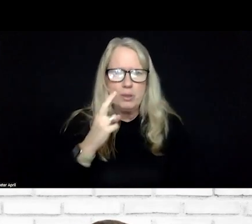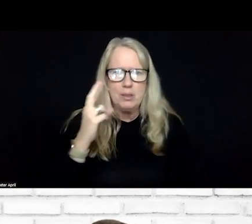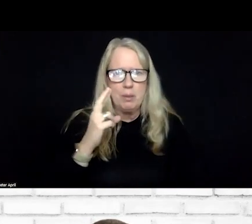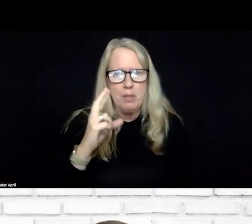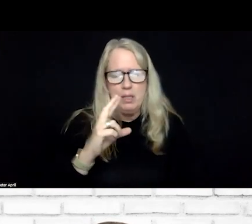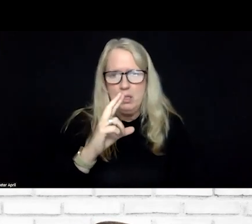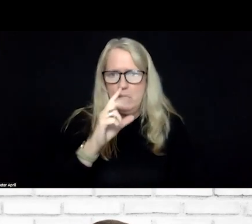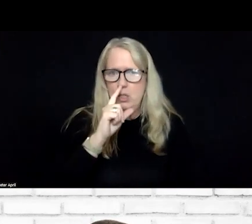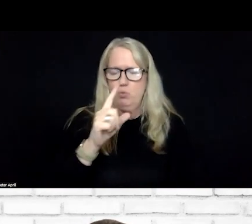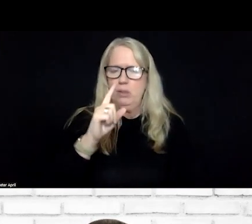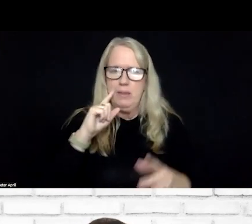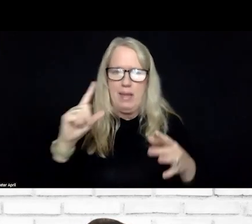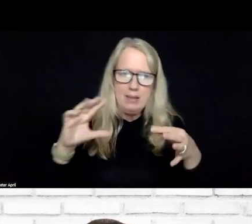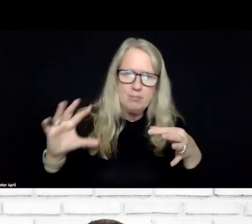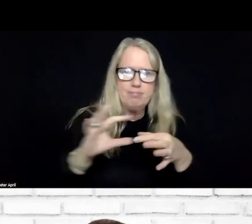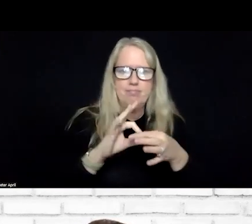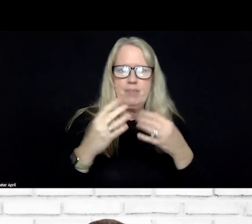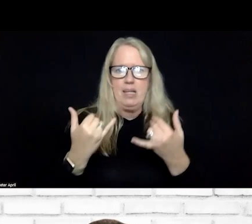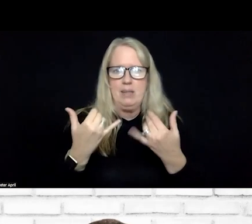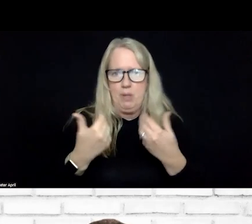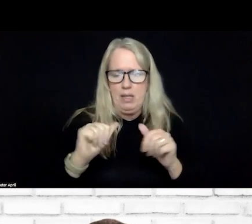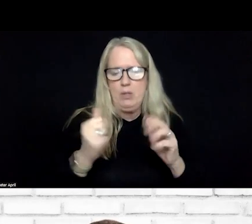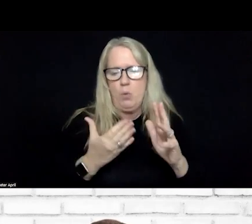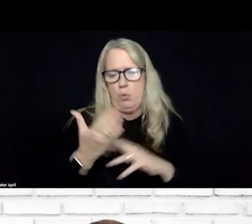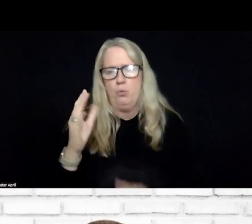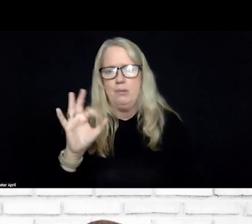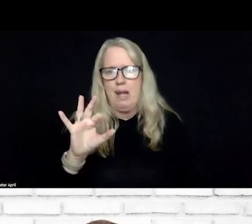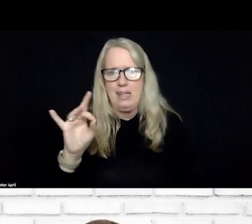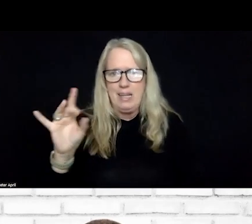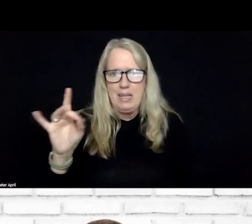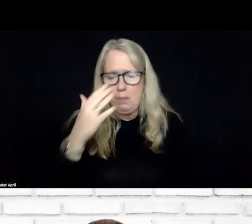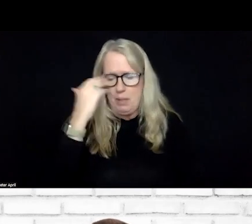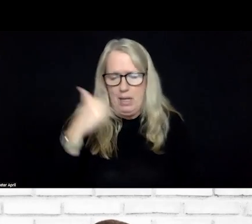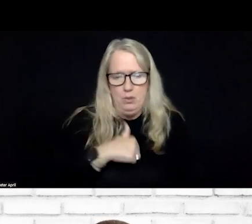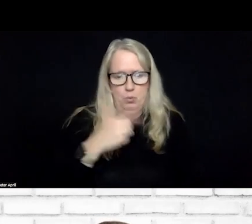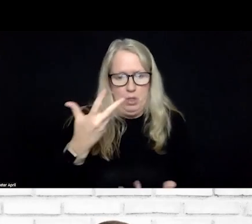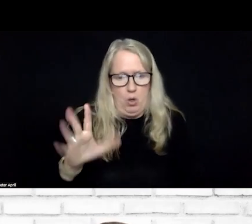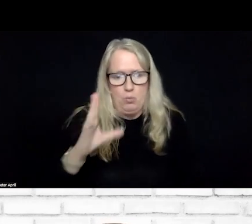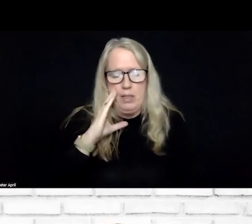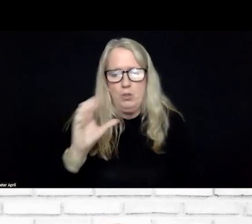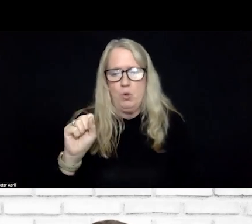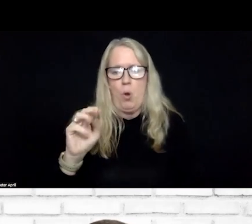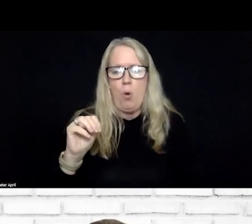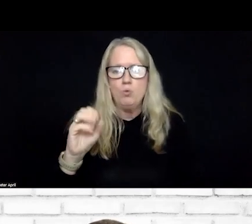IN TO THE EFFORTS WITH 988. WE KNOW THAT SMOKING AMONG ADULTS IS